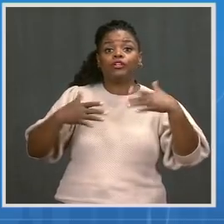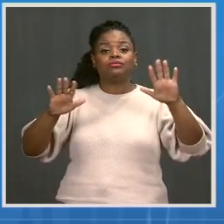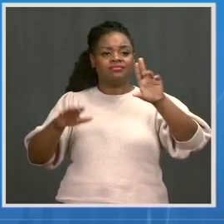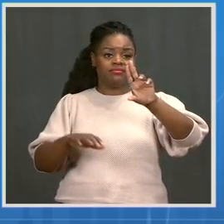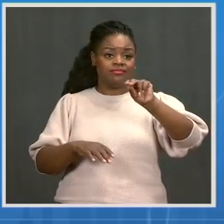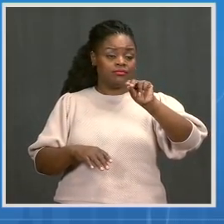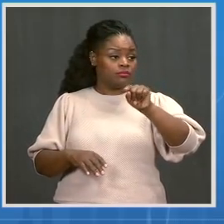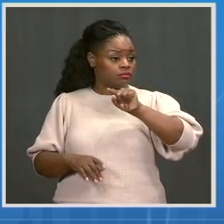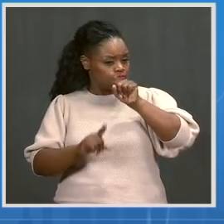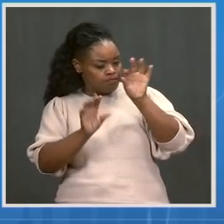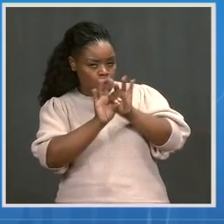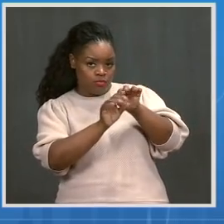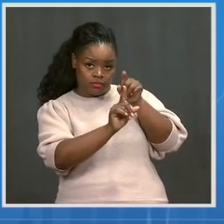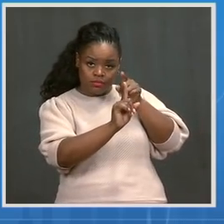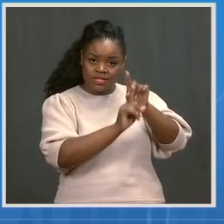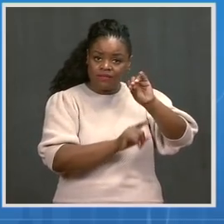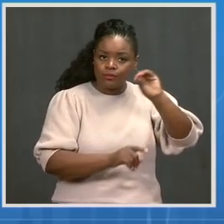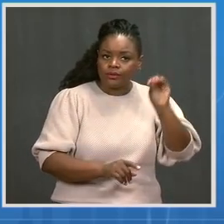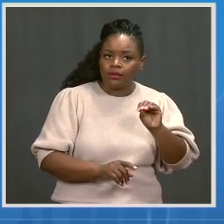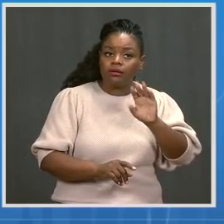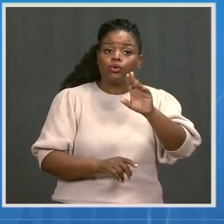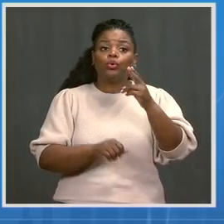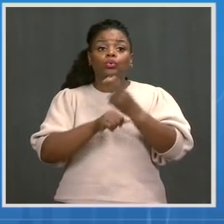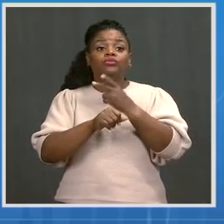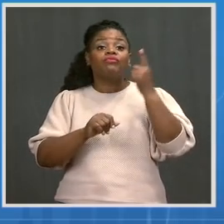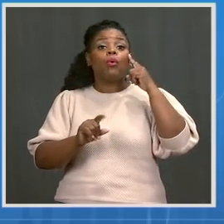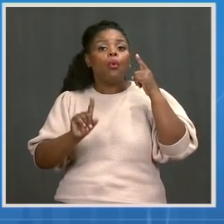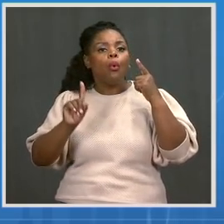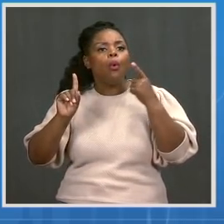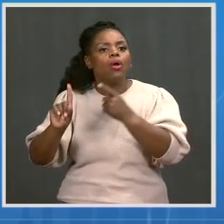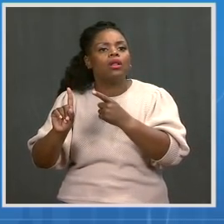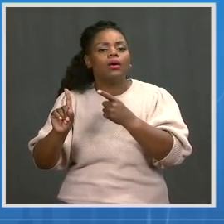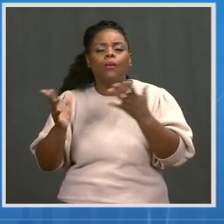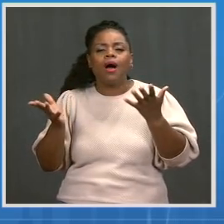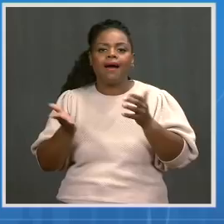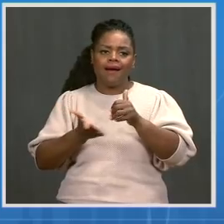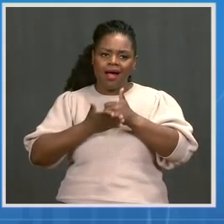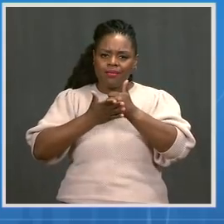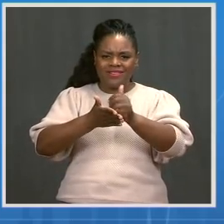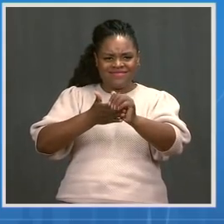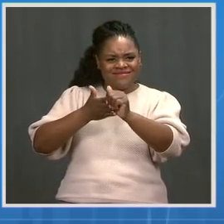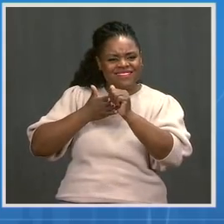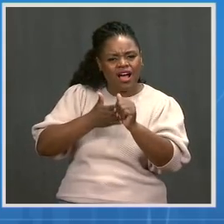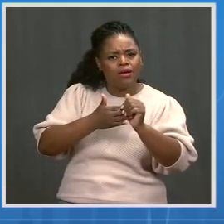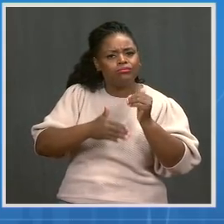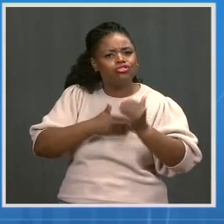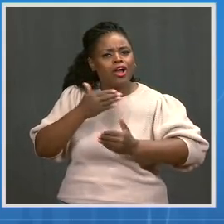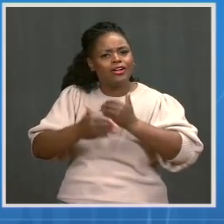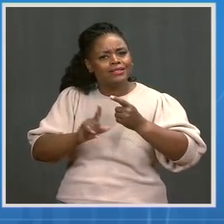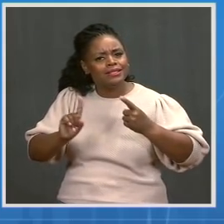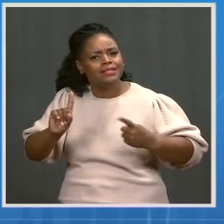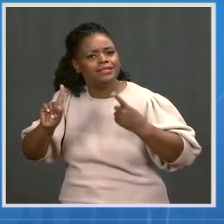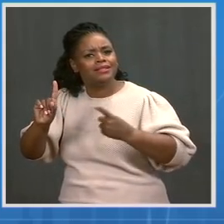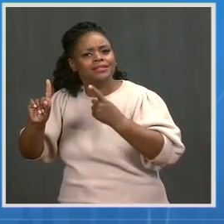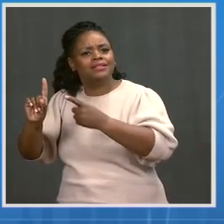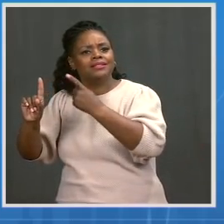But we used this aspirational goal to drive progress in a very short period of time. It has taken a huge collective effort,